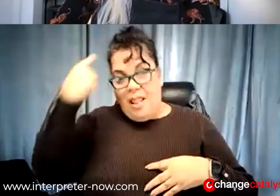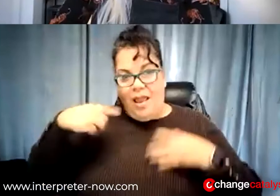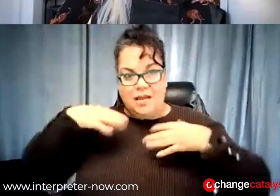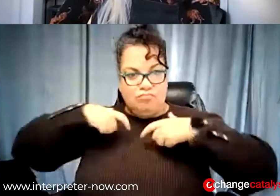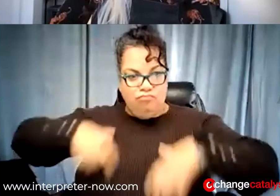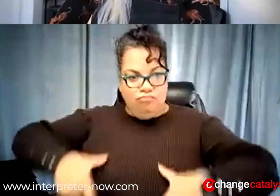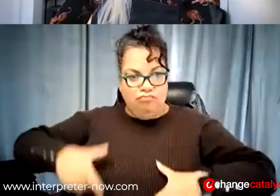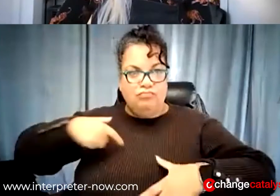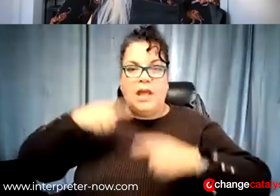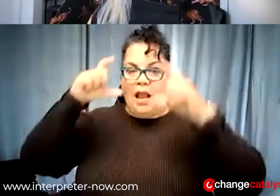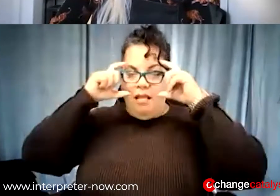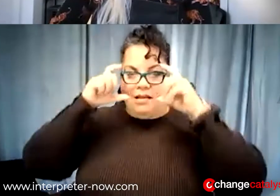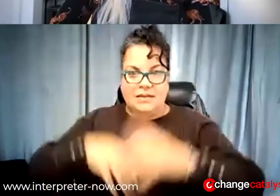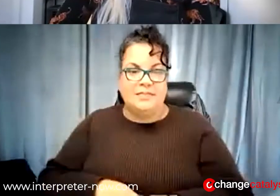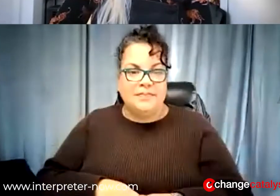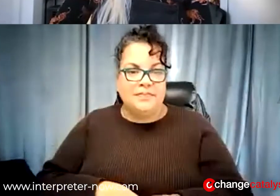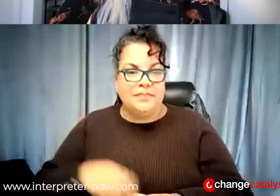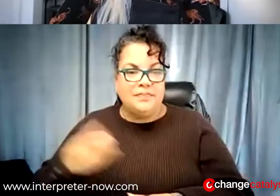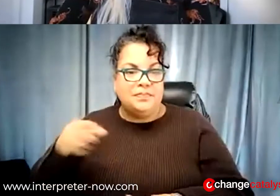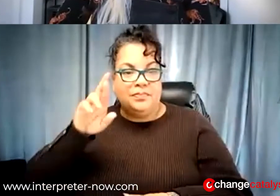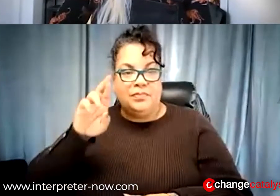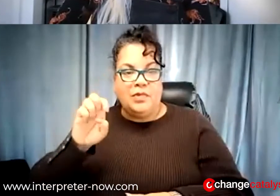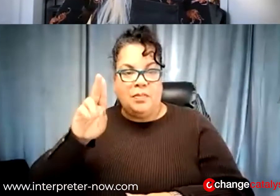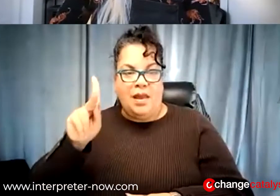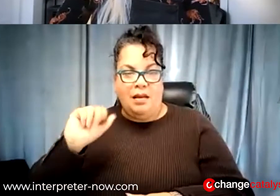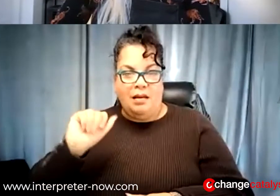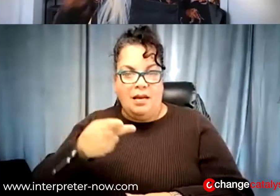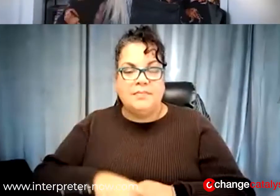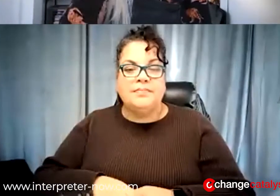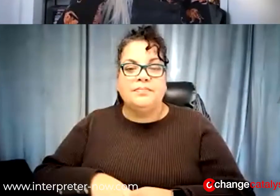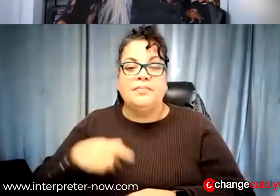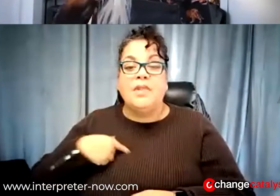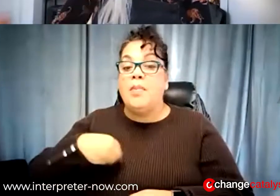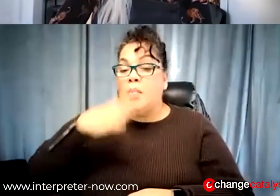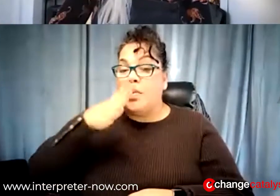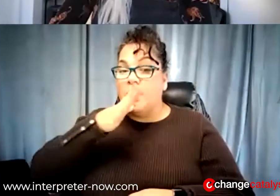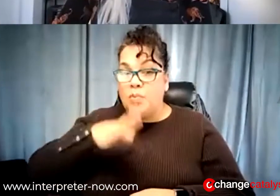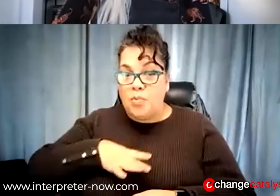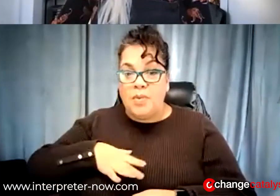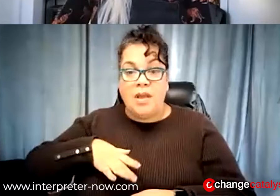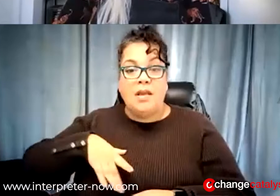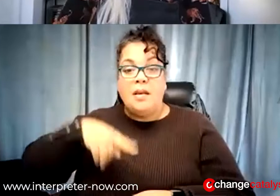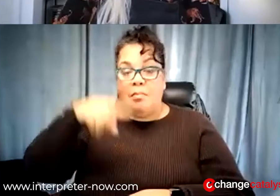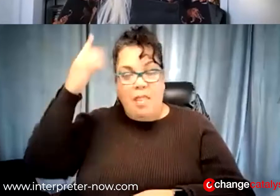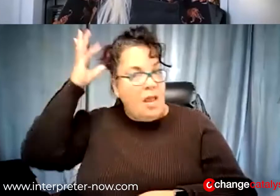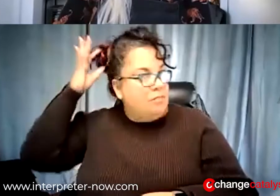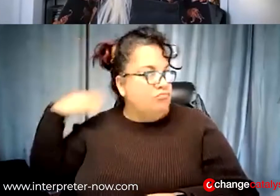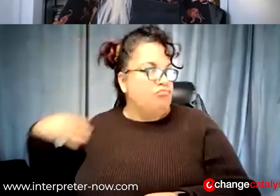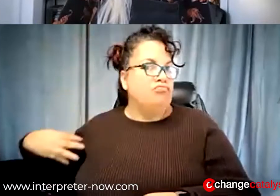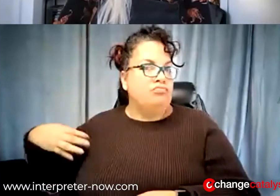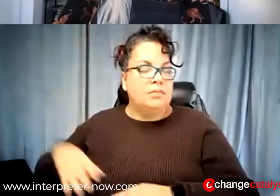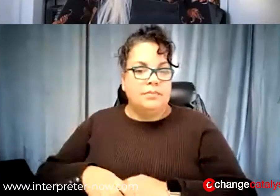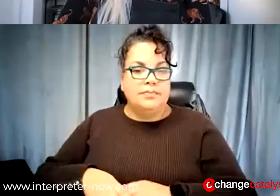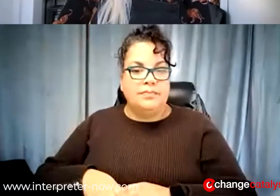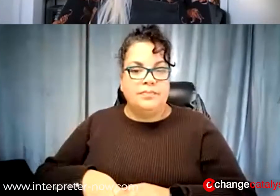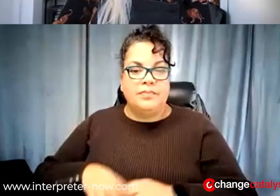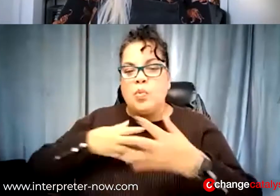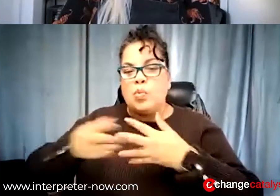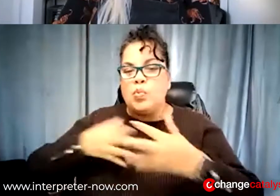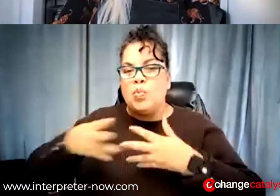I am a White woman with long brown hair wearing a grey knitted sweater.